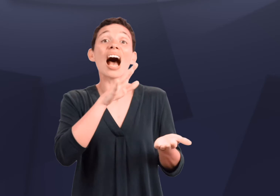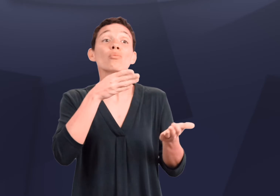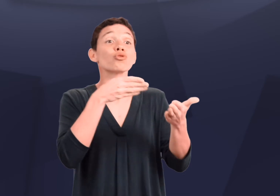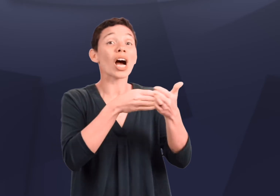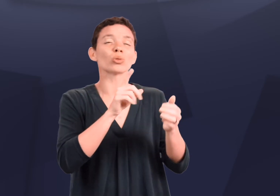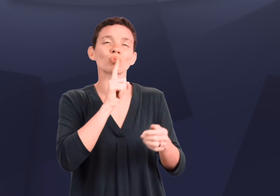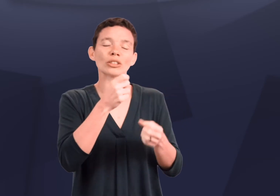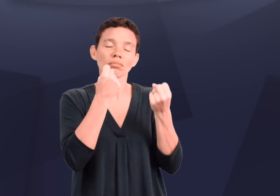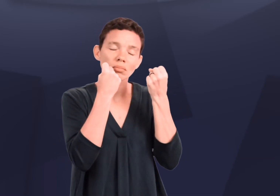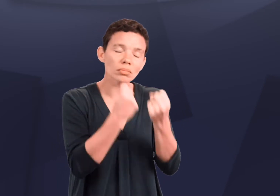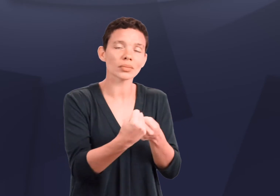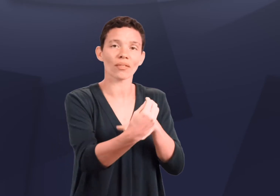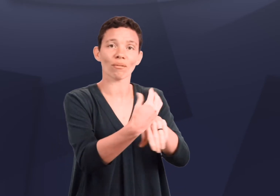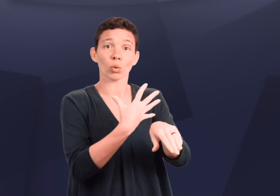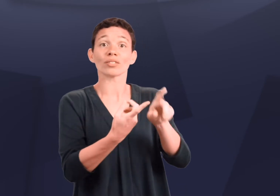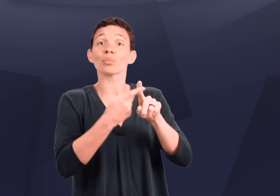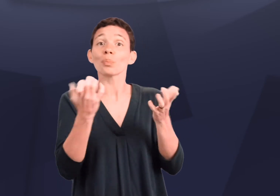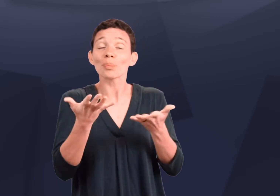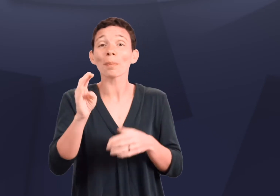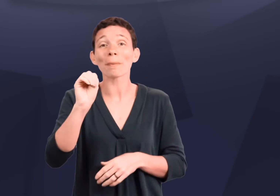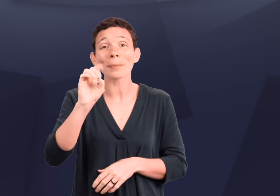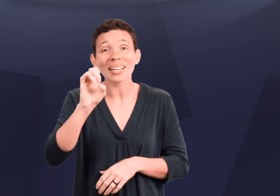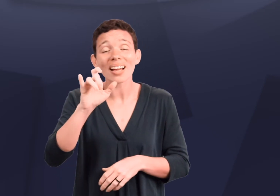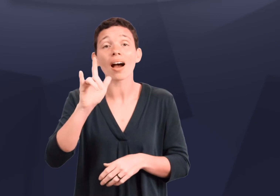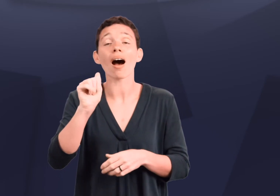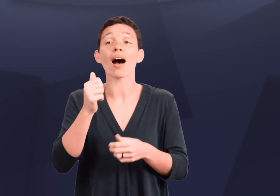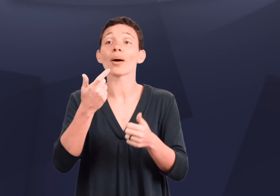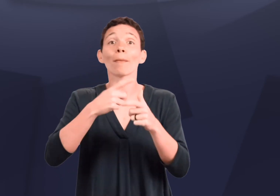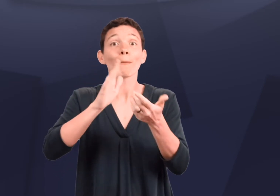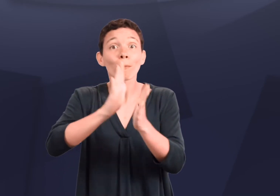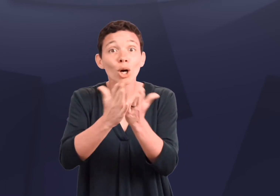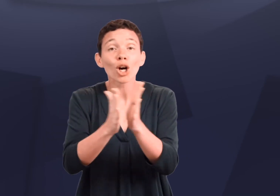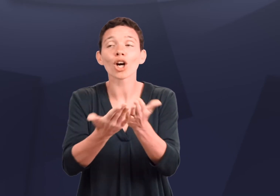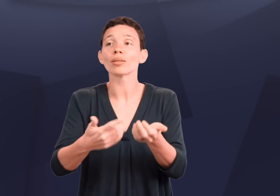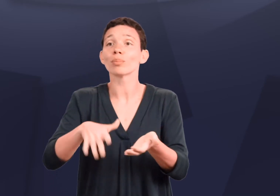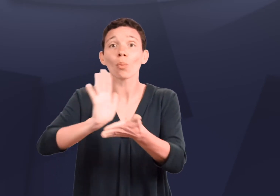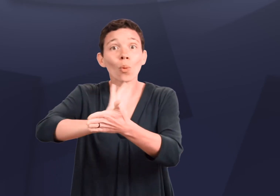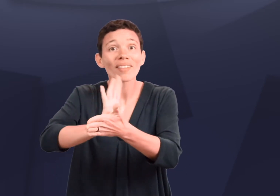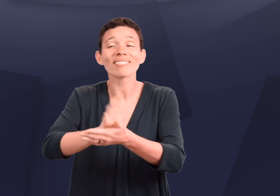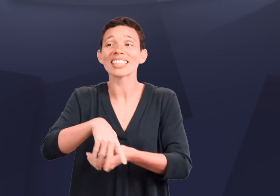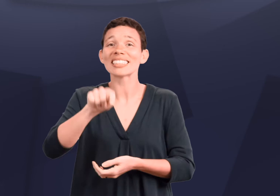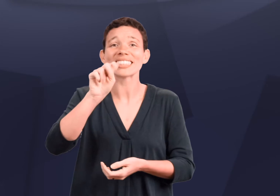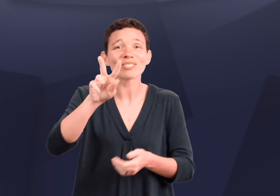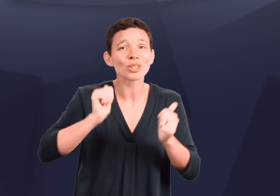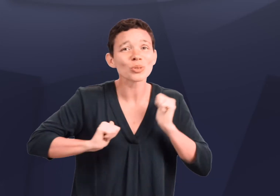It is strongly influenced by media, books, movies,